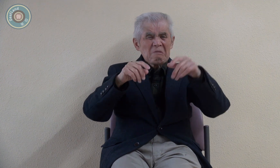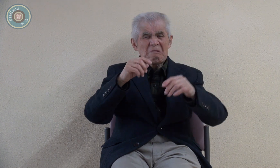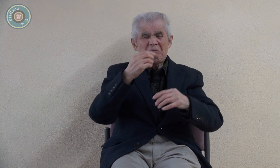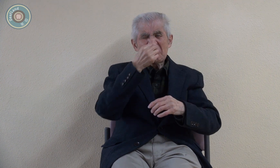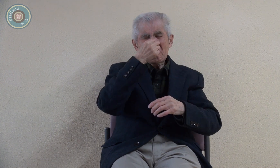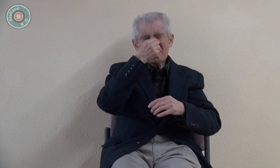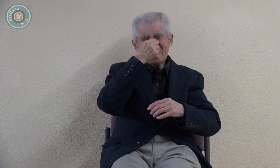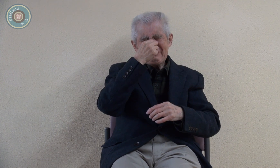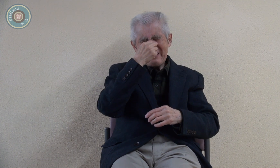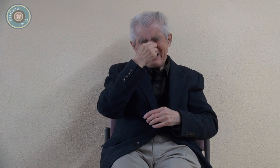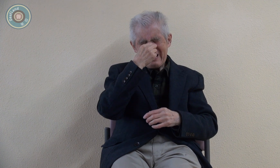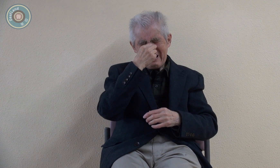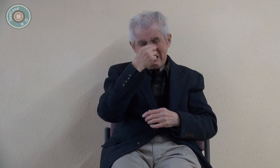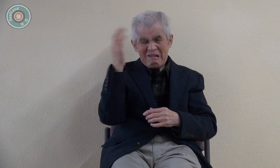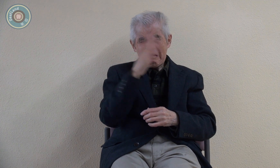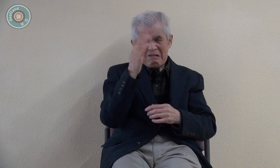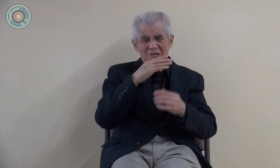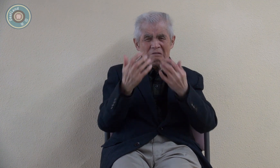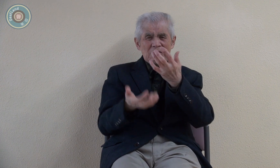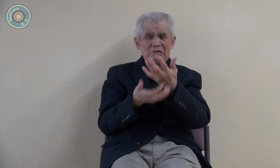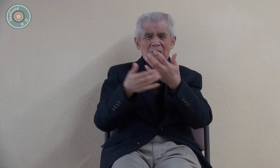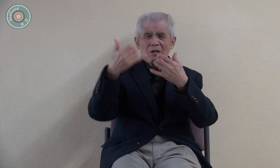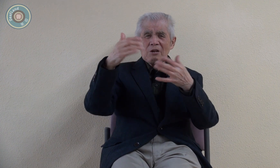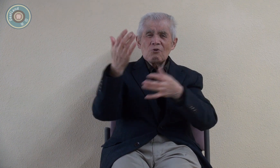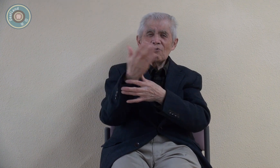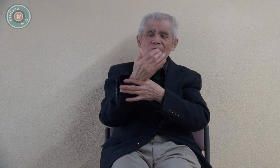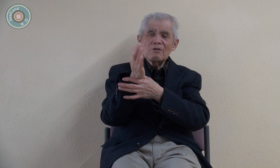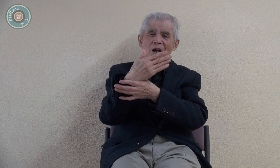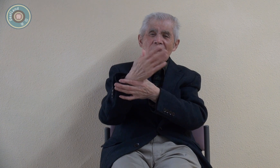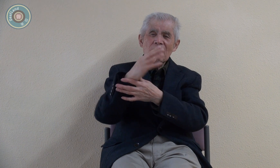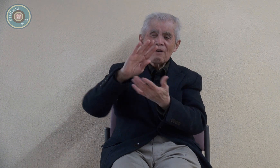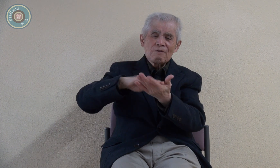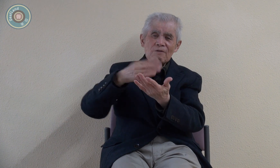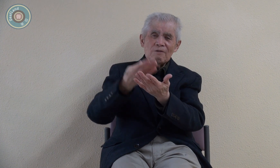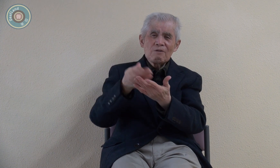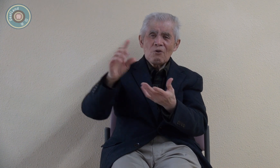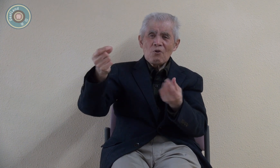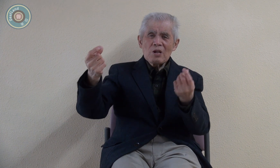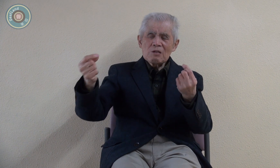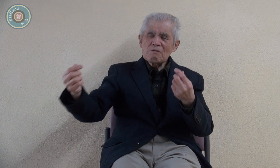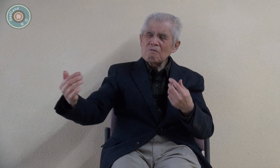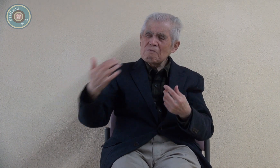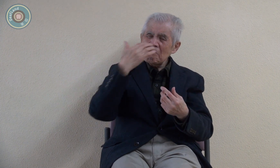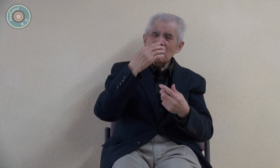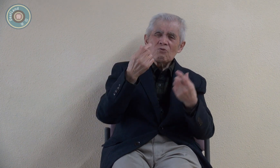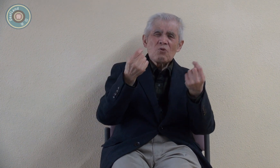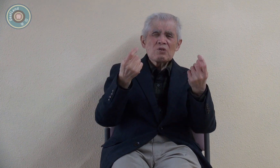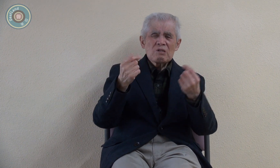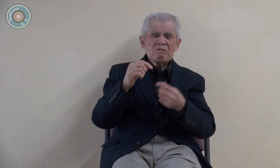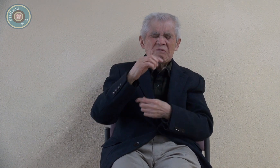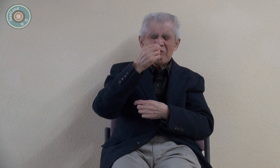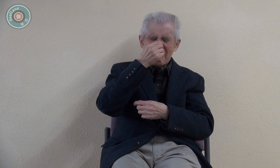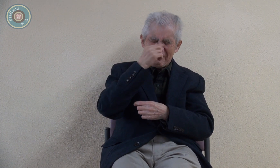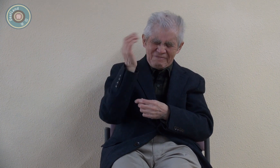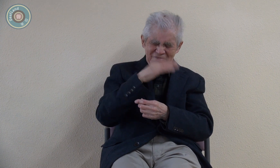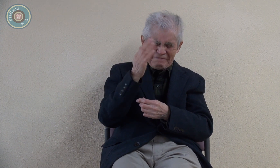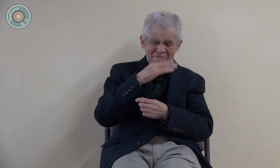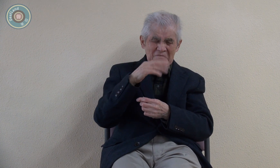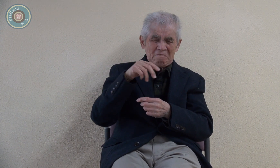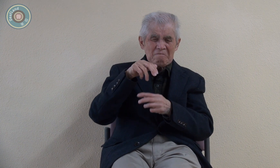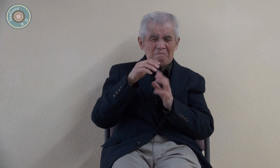There was a terrible smell It smelled like burning fish